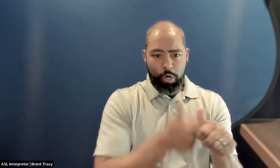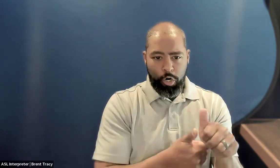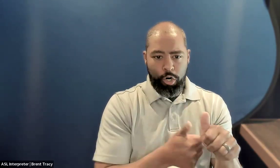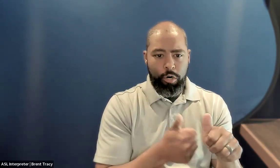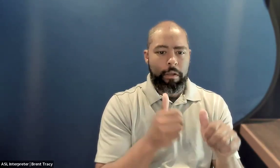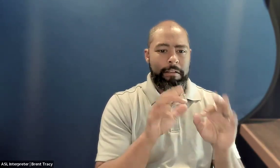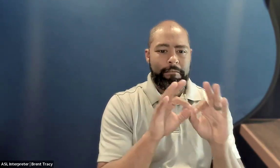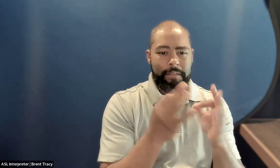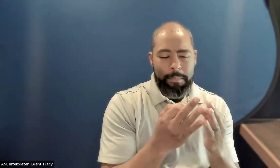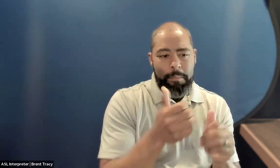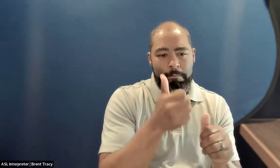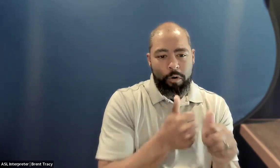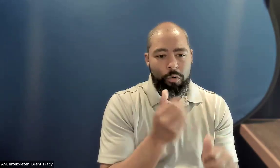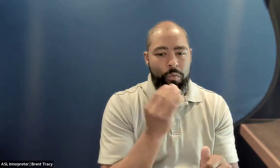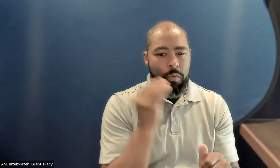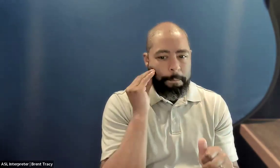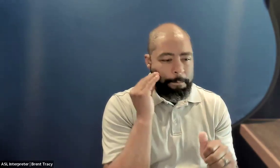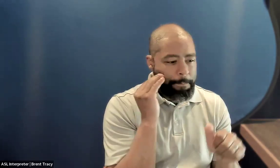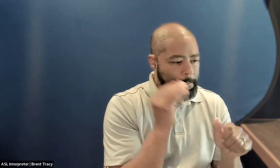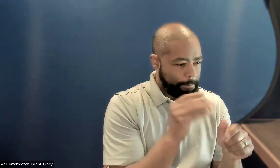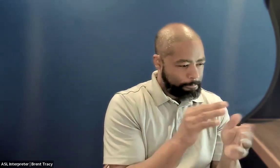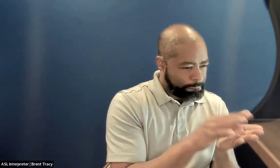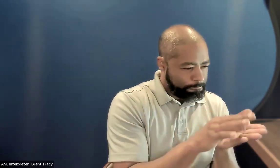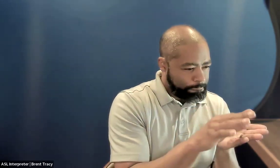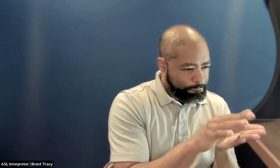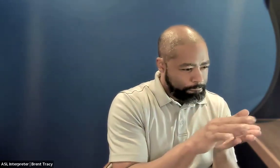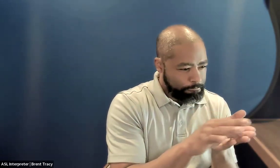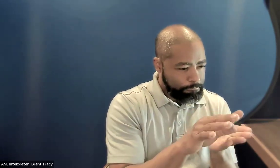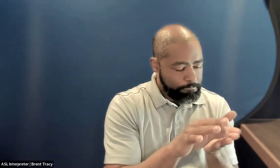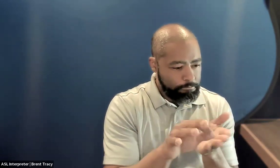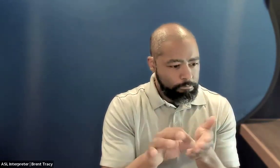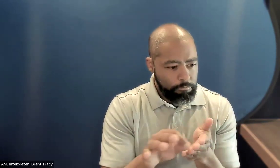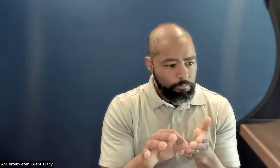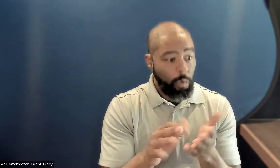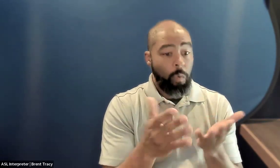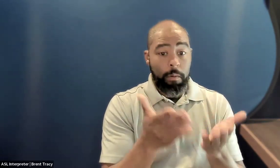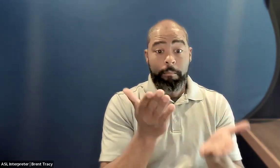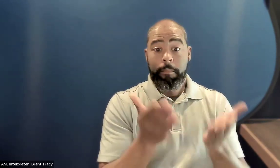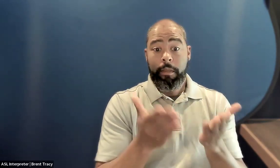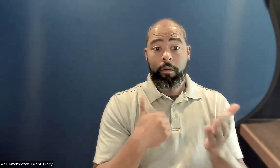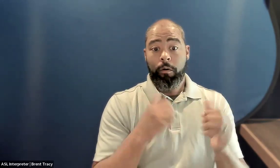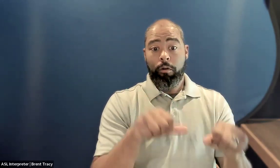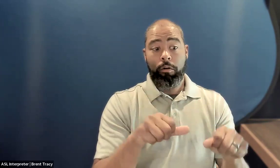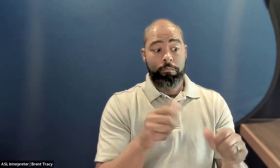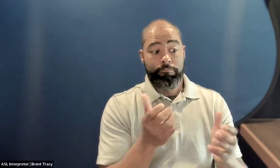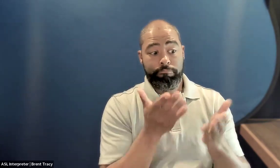transit access to transit as an alternative to vehicular modes of travel.